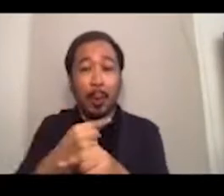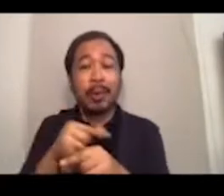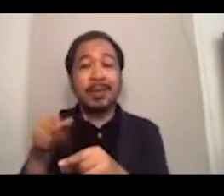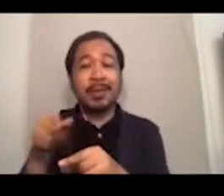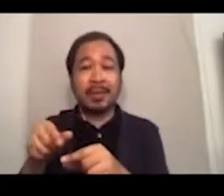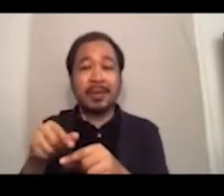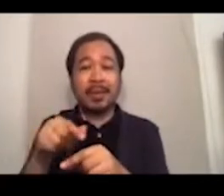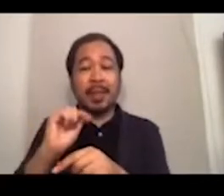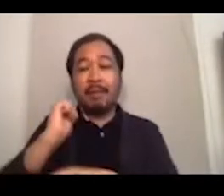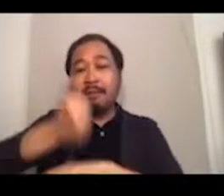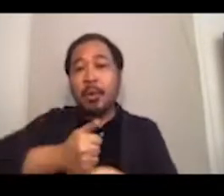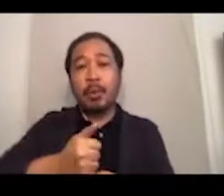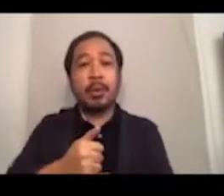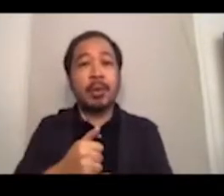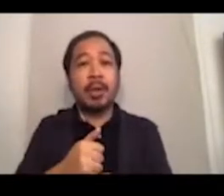Thank you very much. Do you see me?